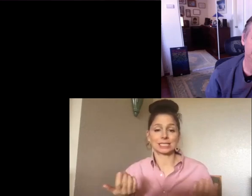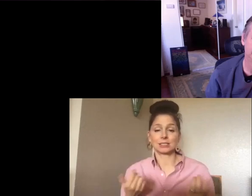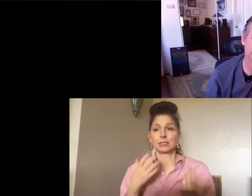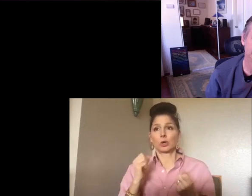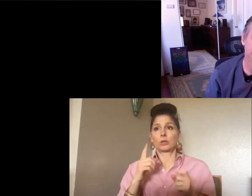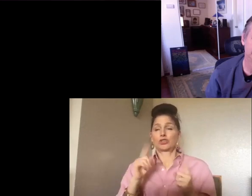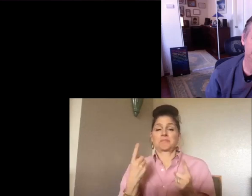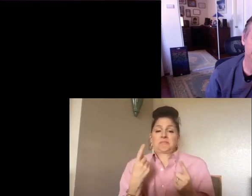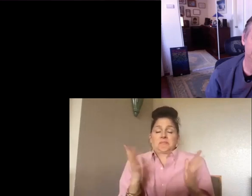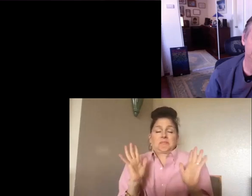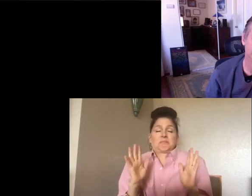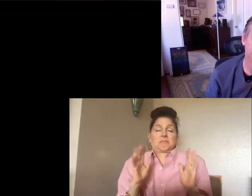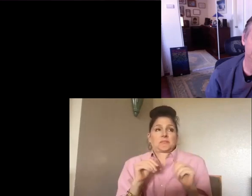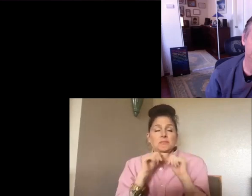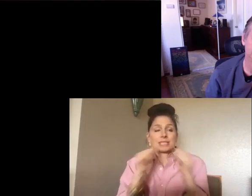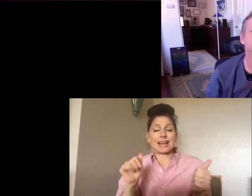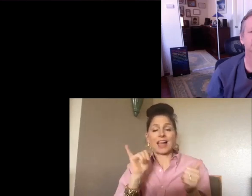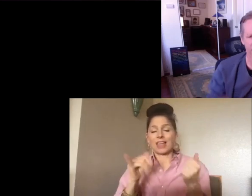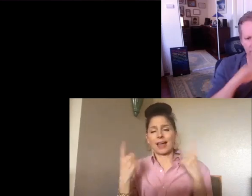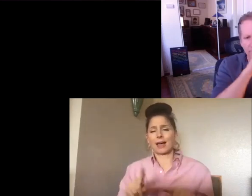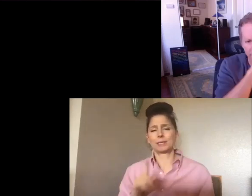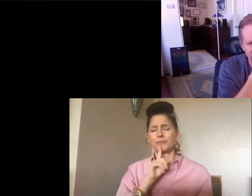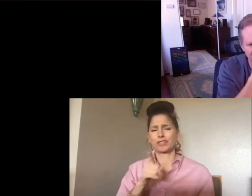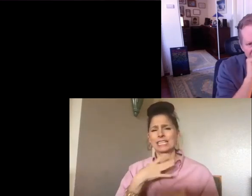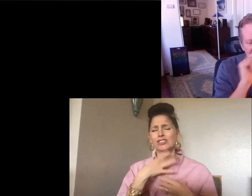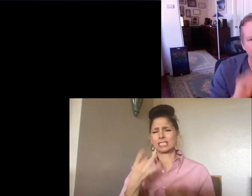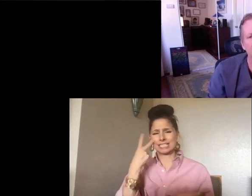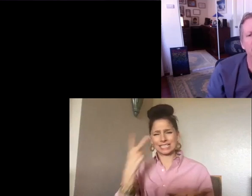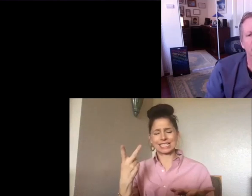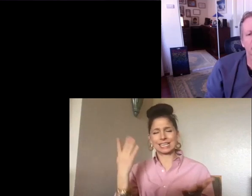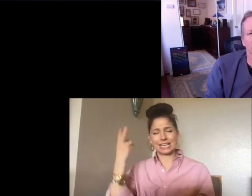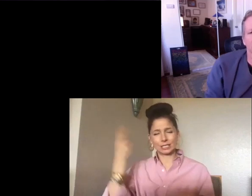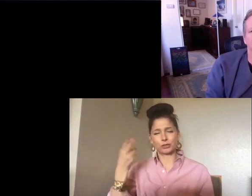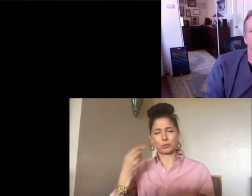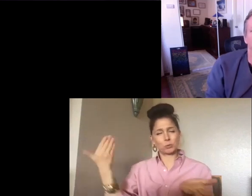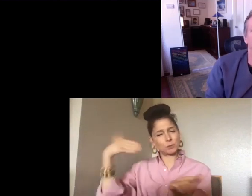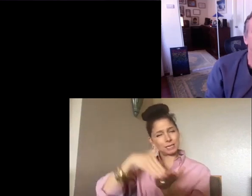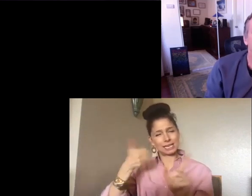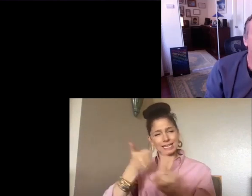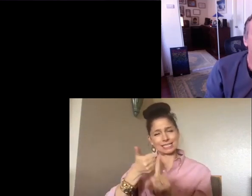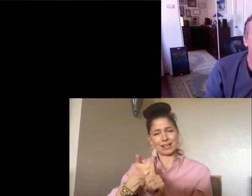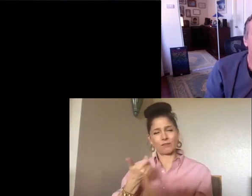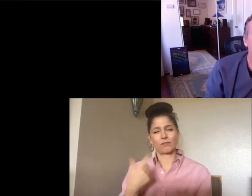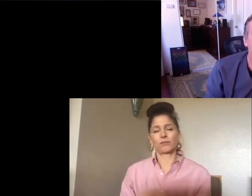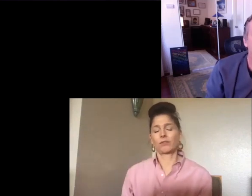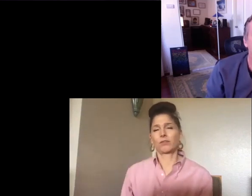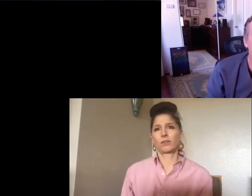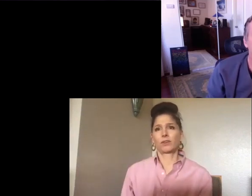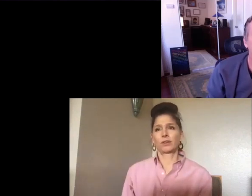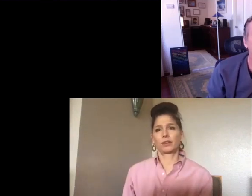and that denial that they happen, will make history repeat itself again.